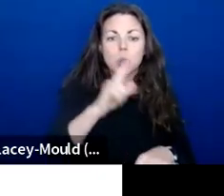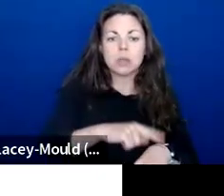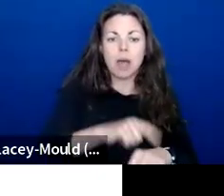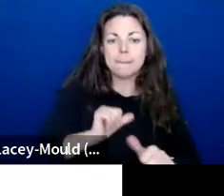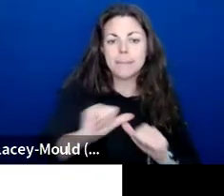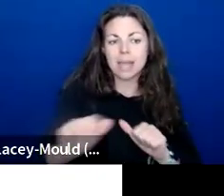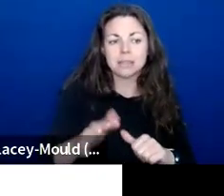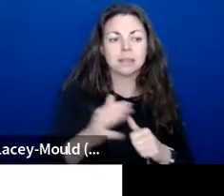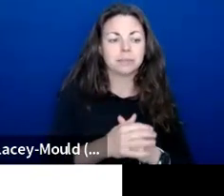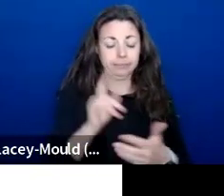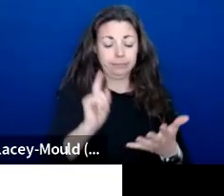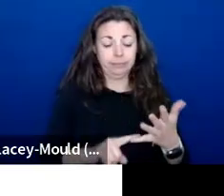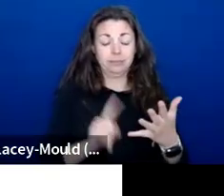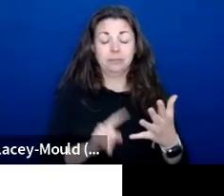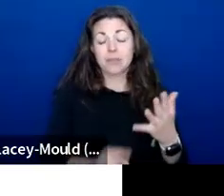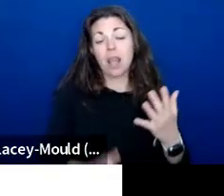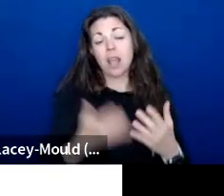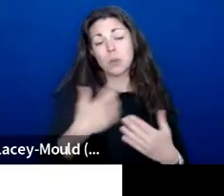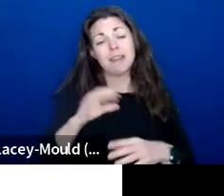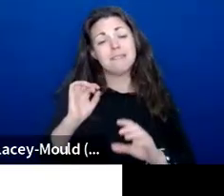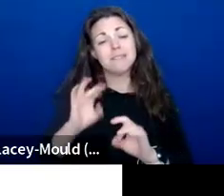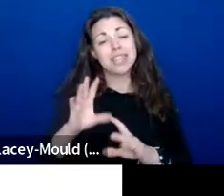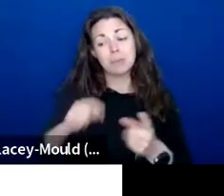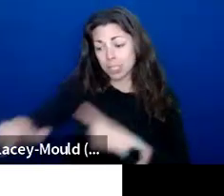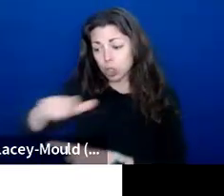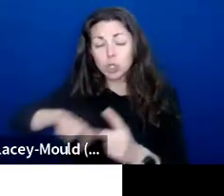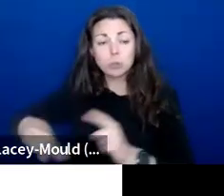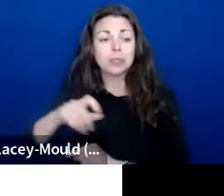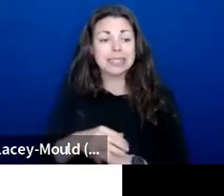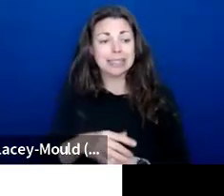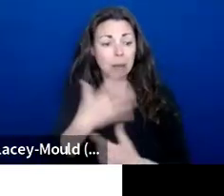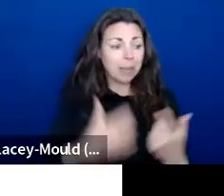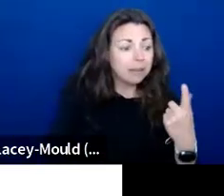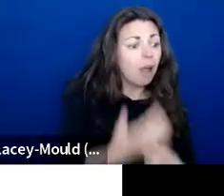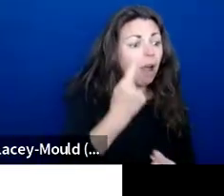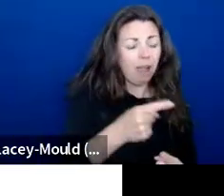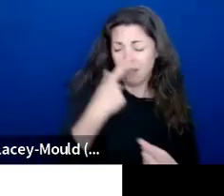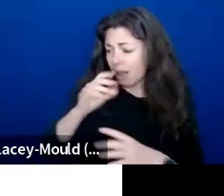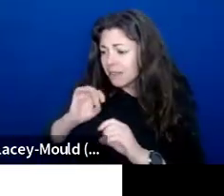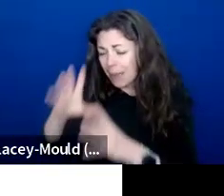community so that the people that you are trying to help with these changes can benefit from